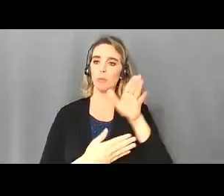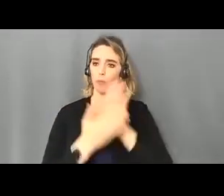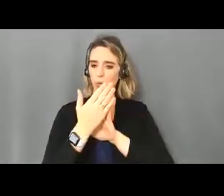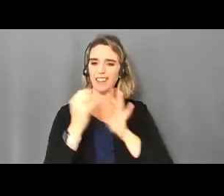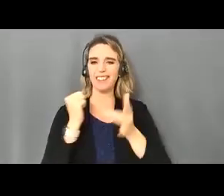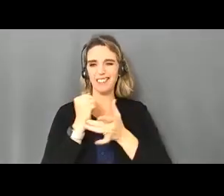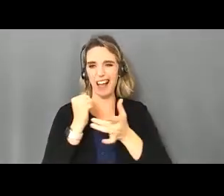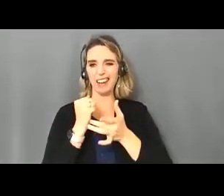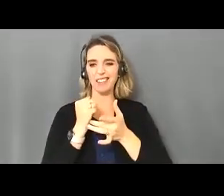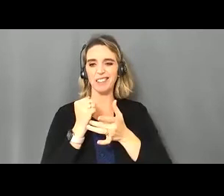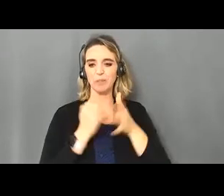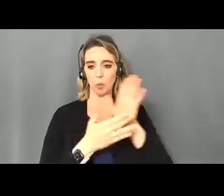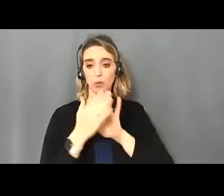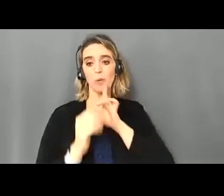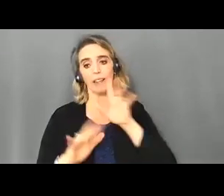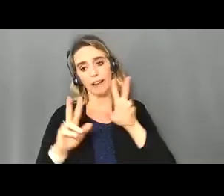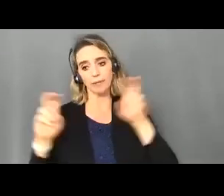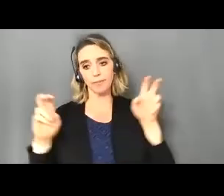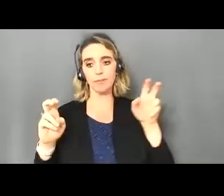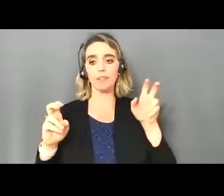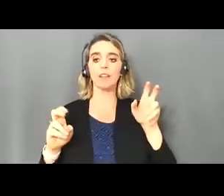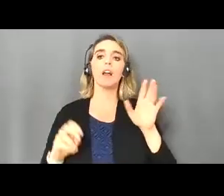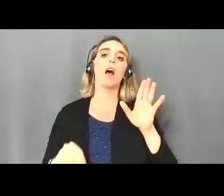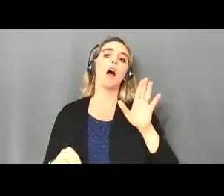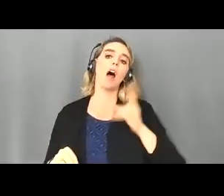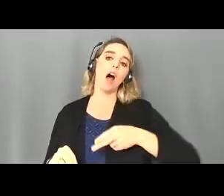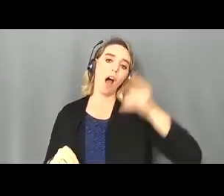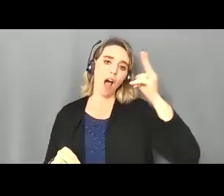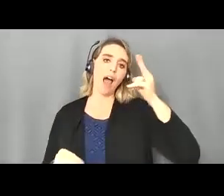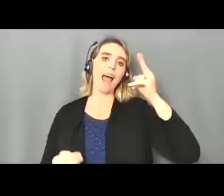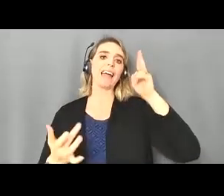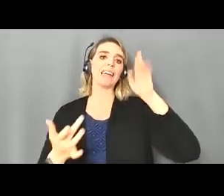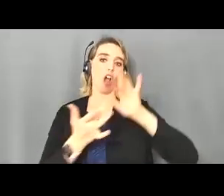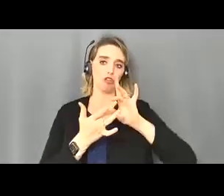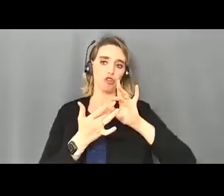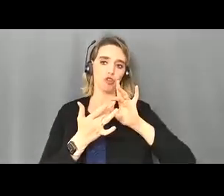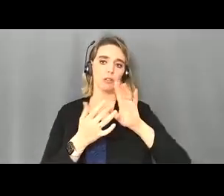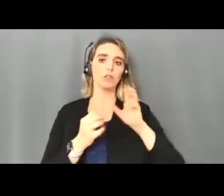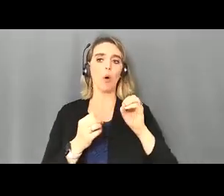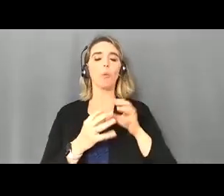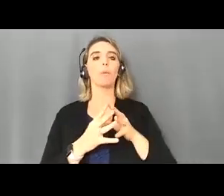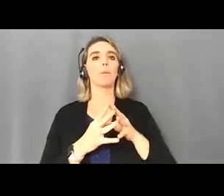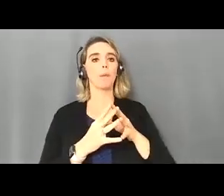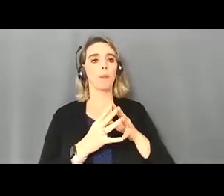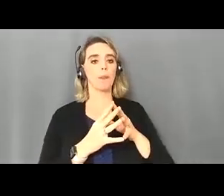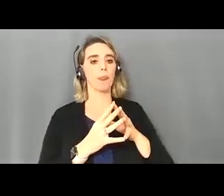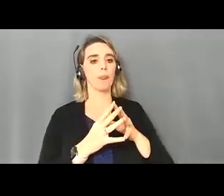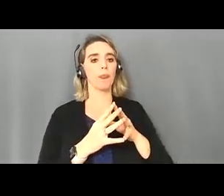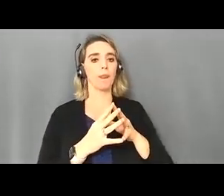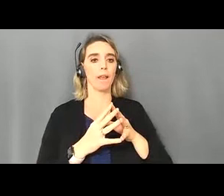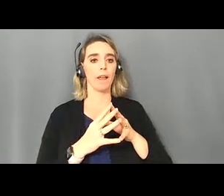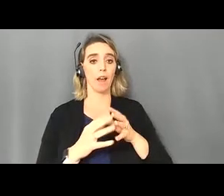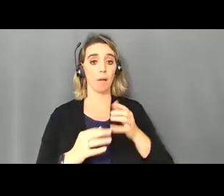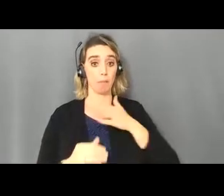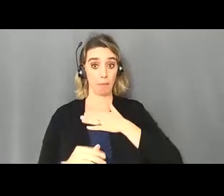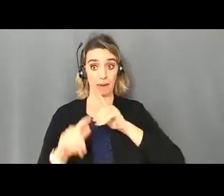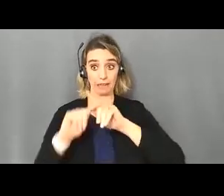on a high-touch, trusted, relationship development. So we built our team with a physician-led model